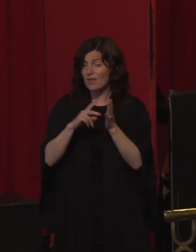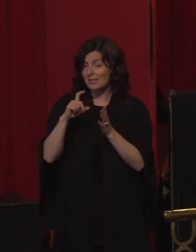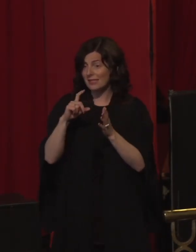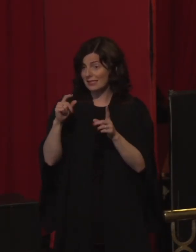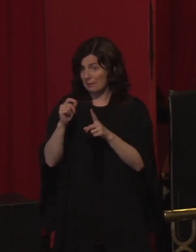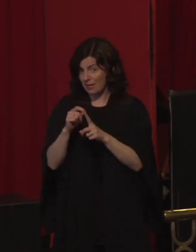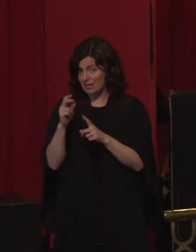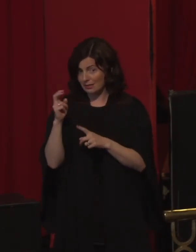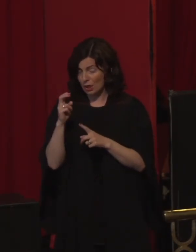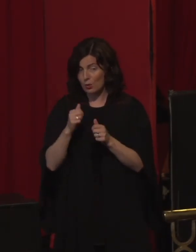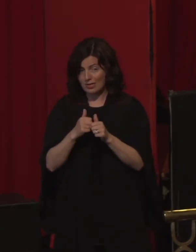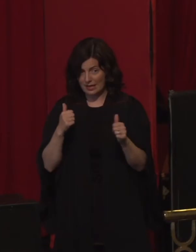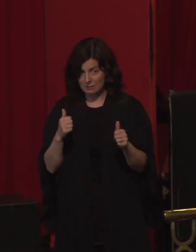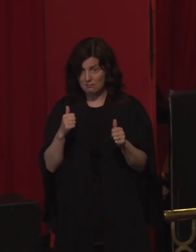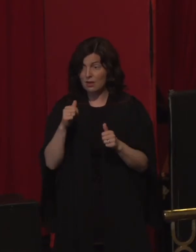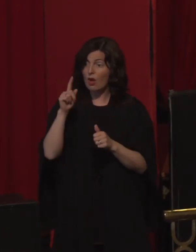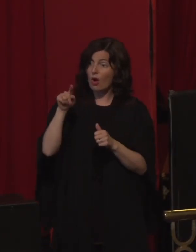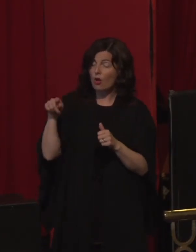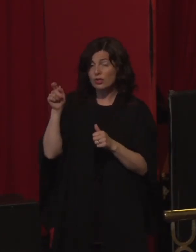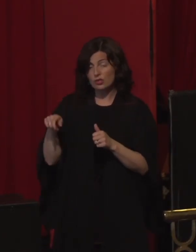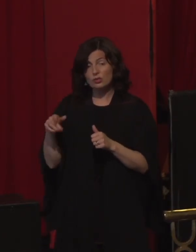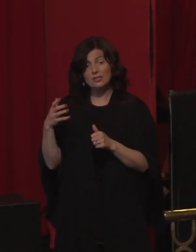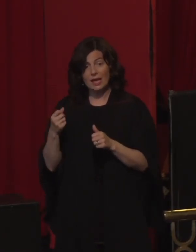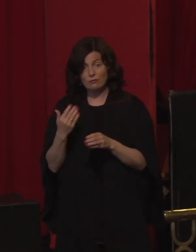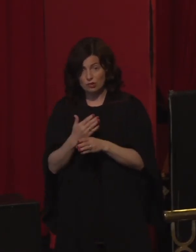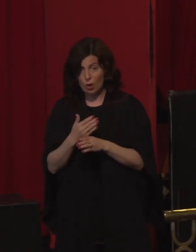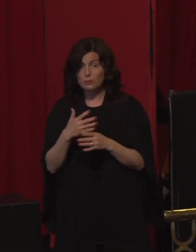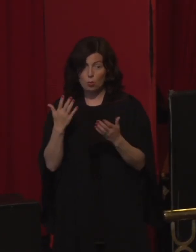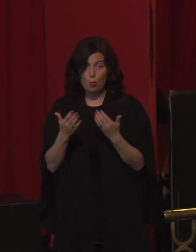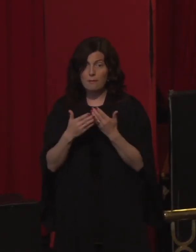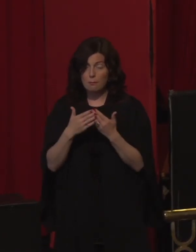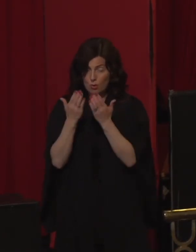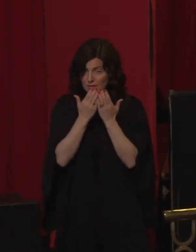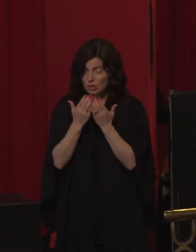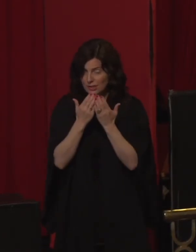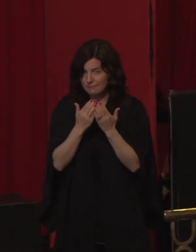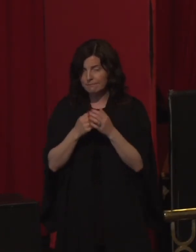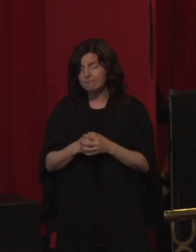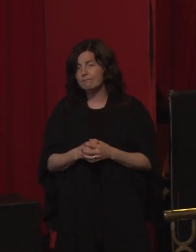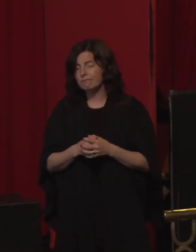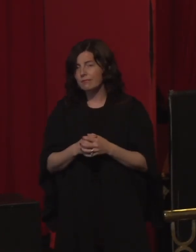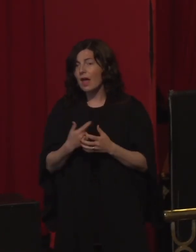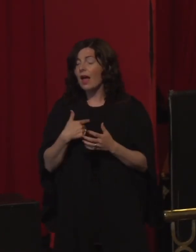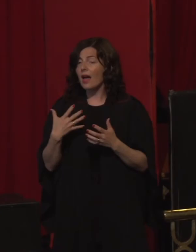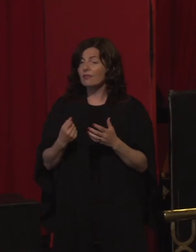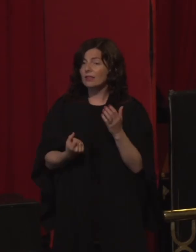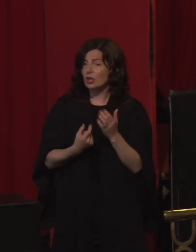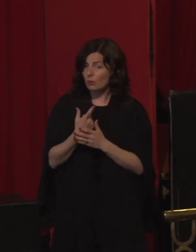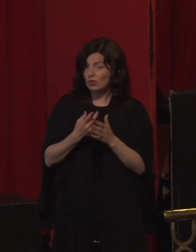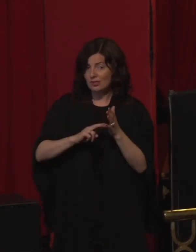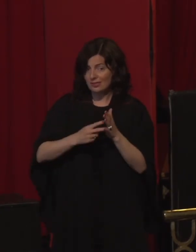other students have secured jobs and others are going on to further study. I've also personally had the opportunity to design for companies such as Michelin